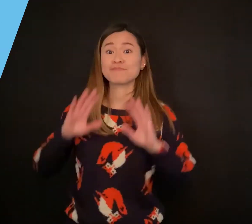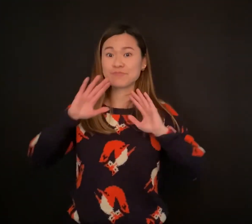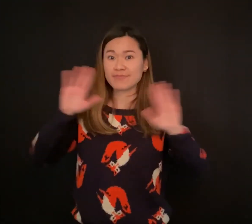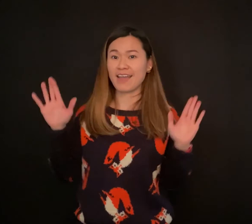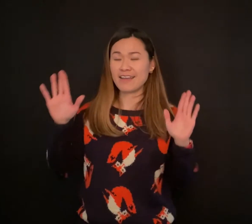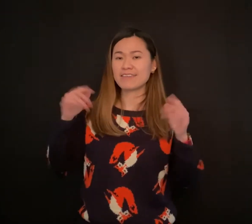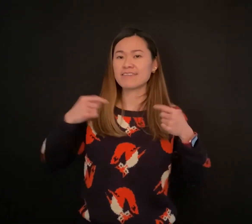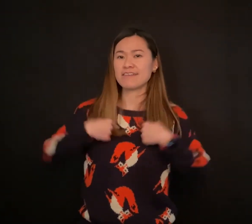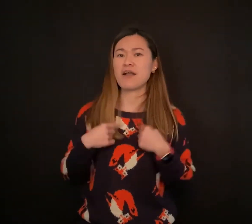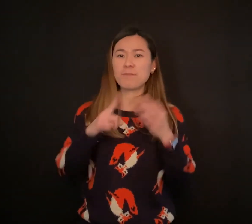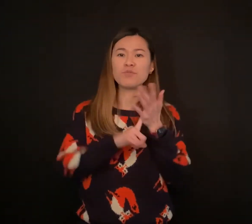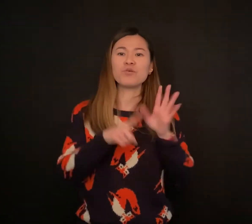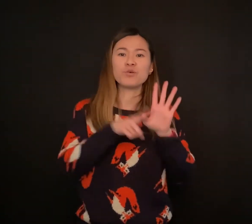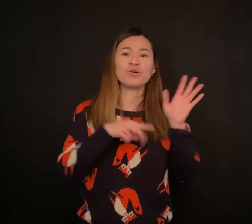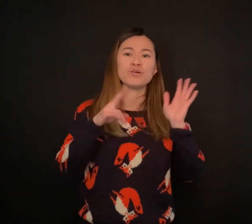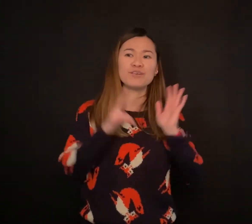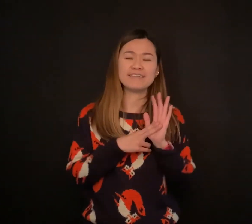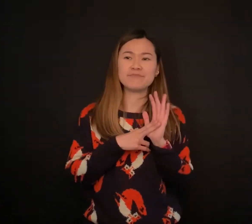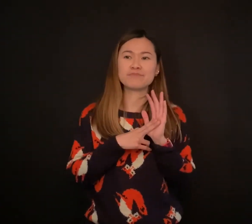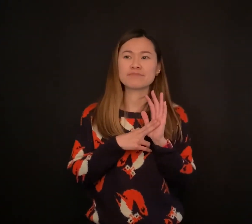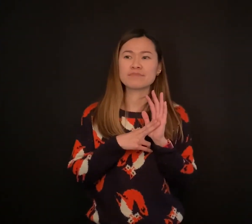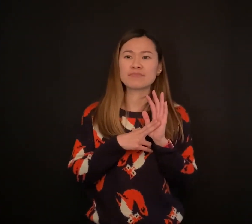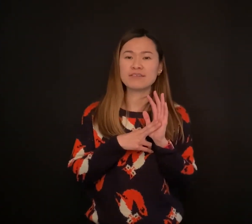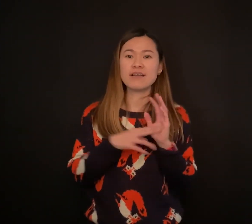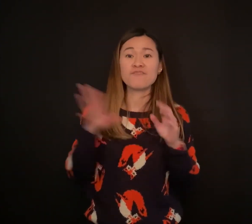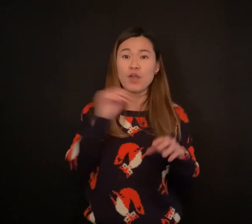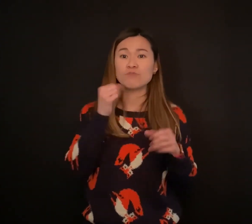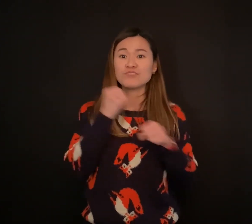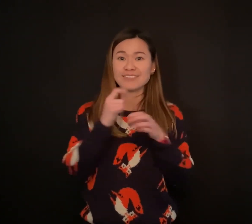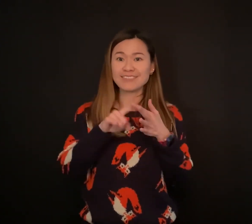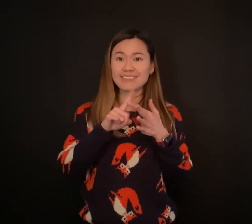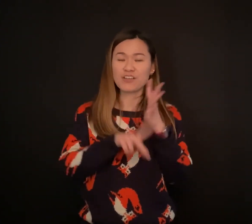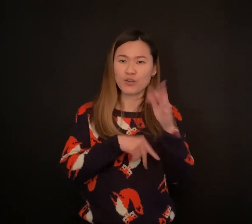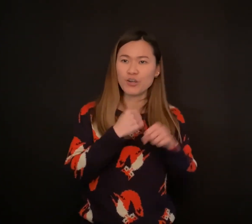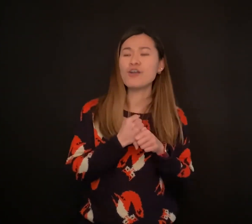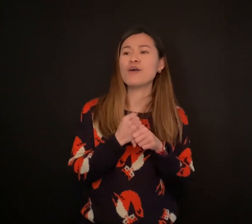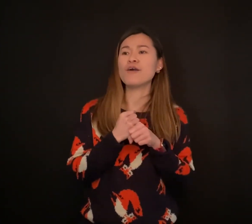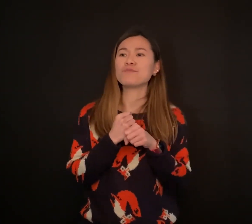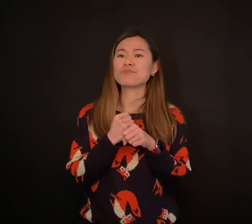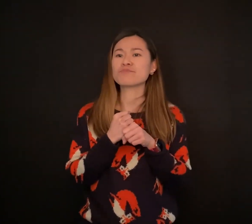Hello, I'm Lyn. From Geelong.